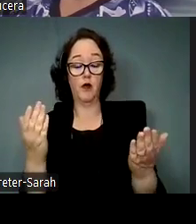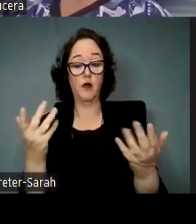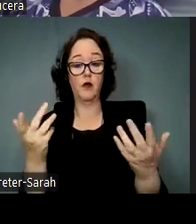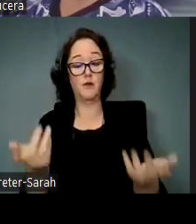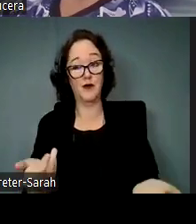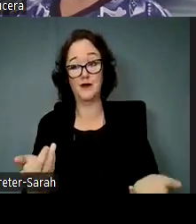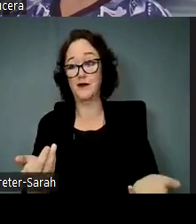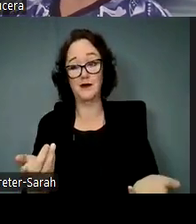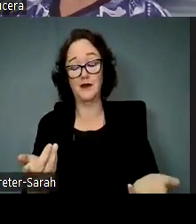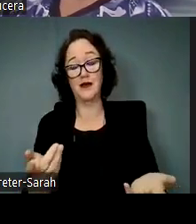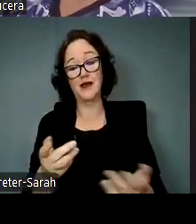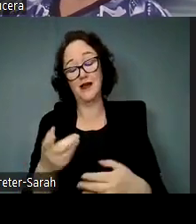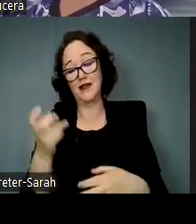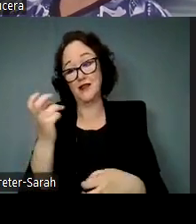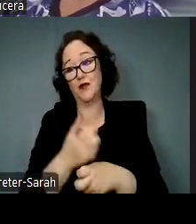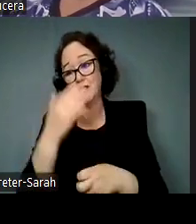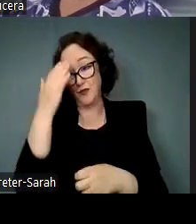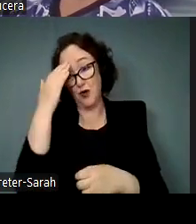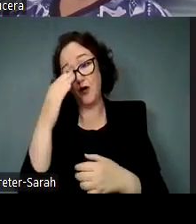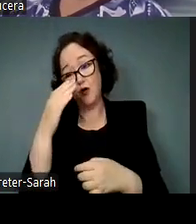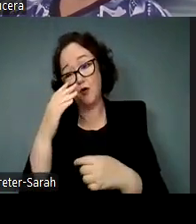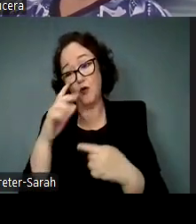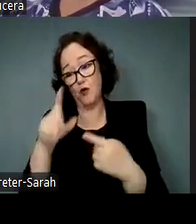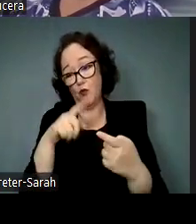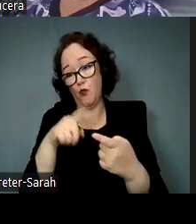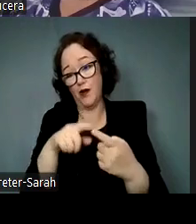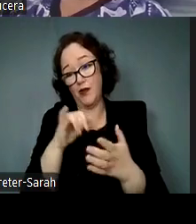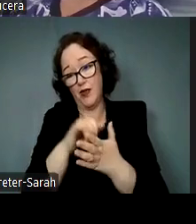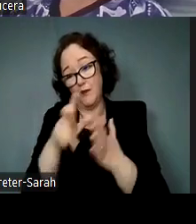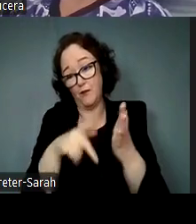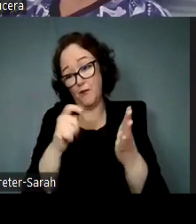hard to know. So one thing that we try to do at Olmstead is to